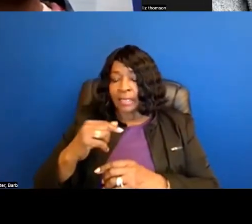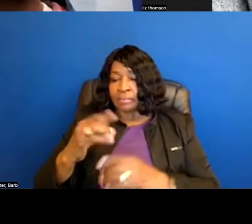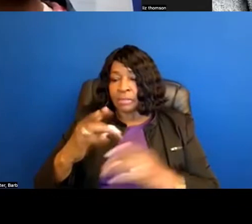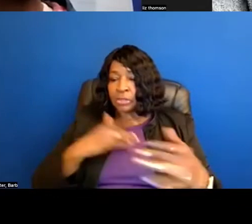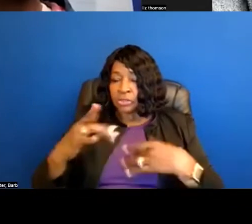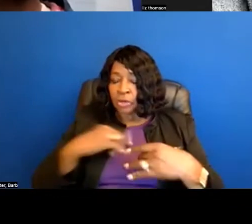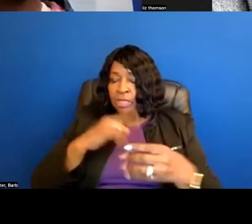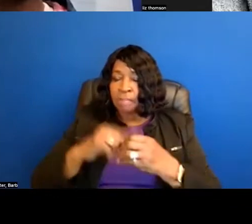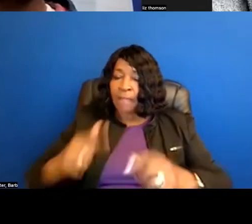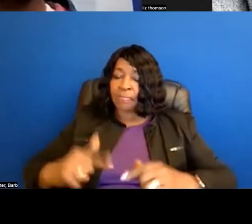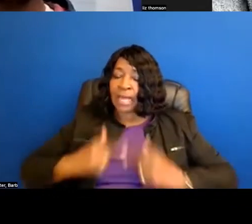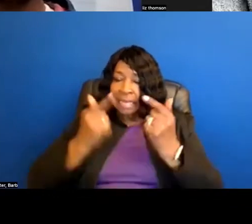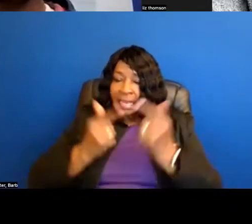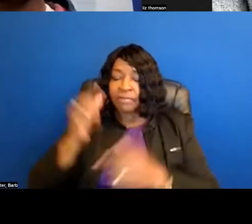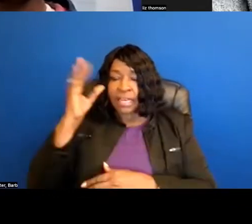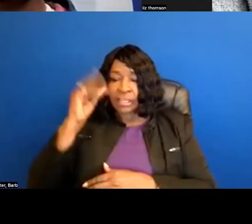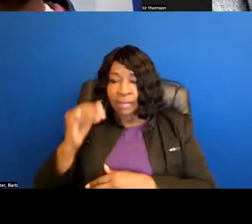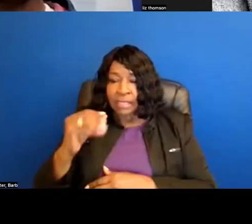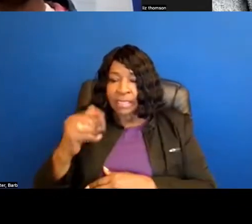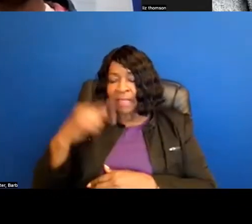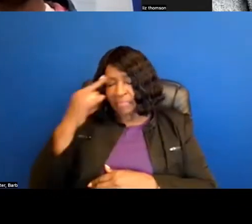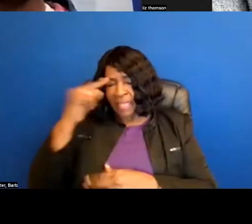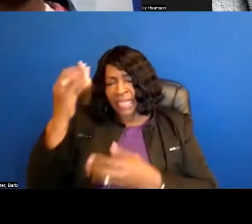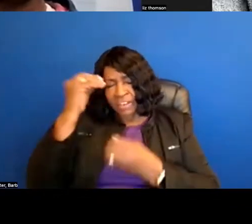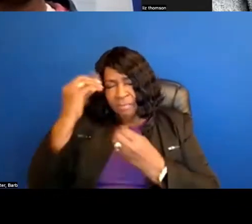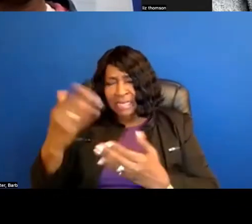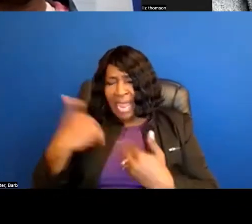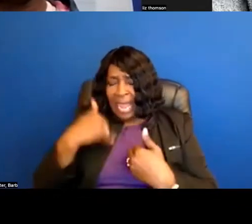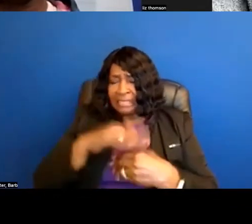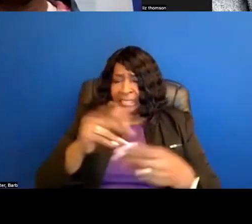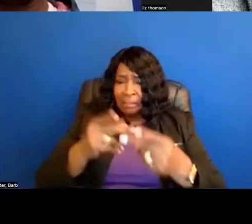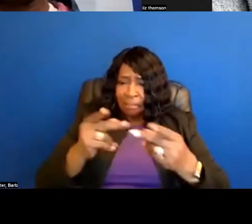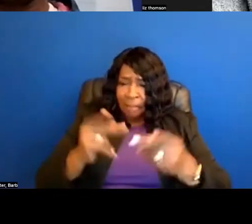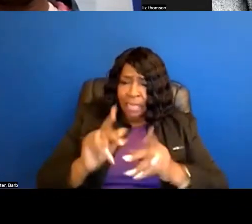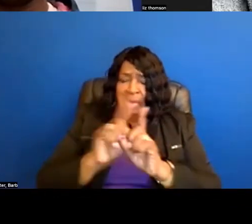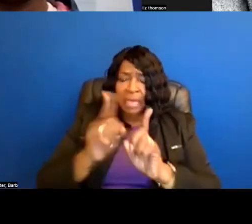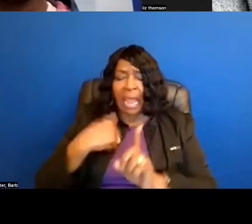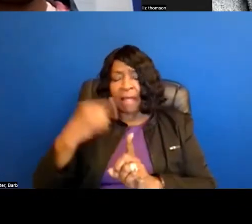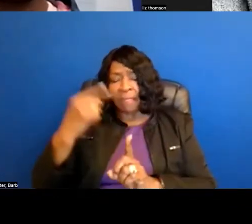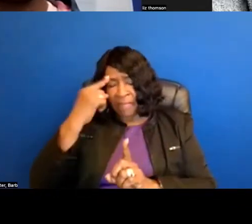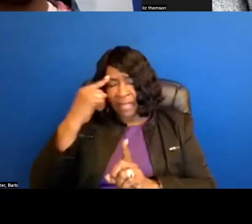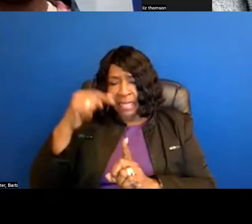I think data has its place. But for this, it was really important to center the lived experience.